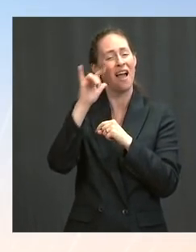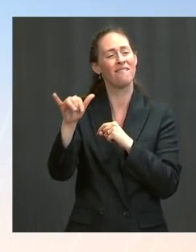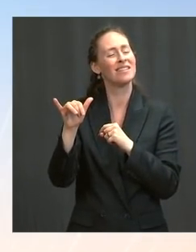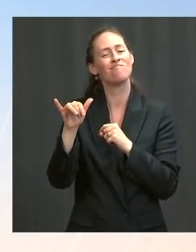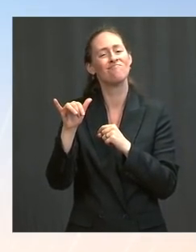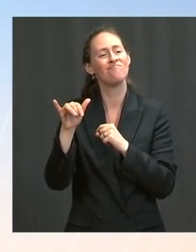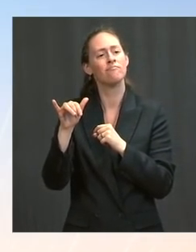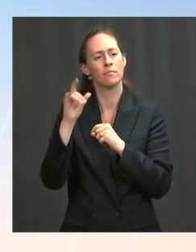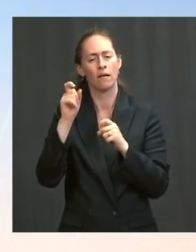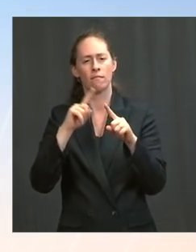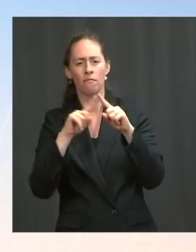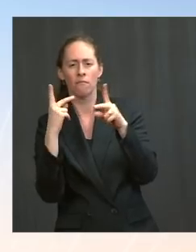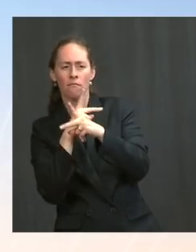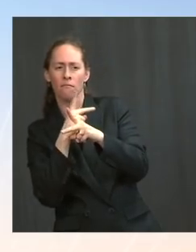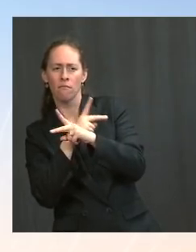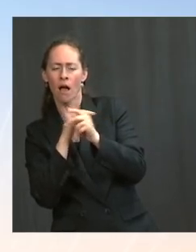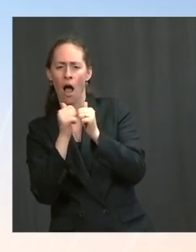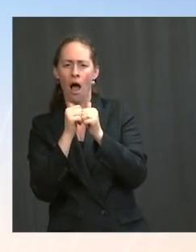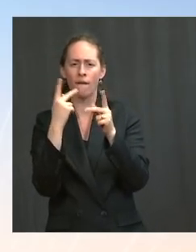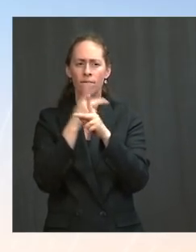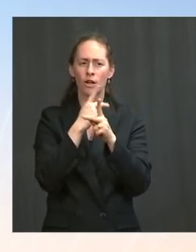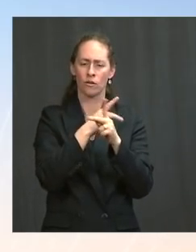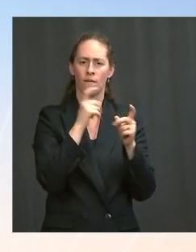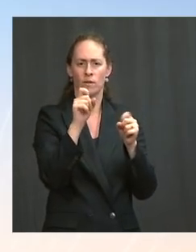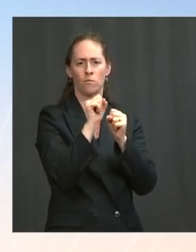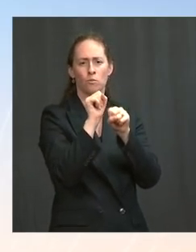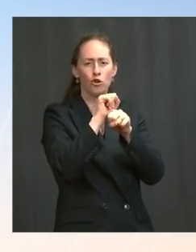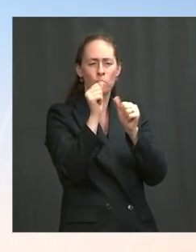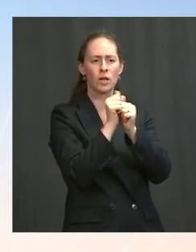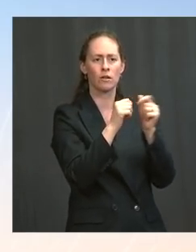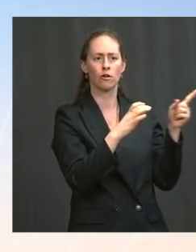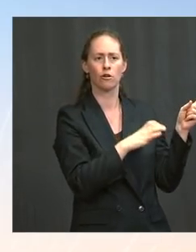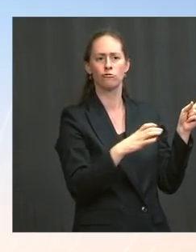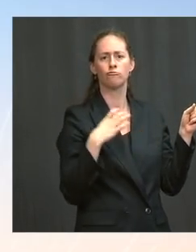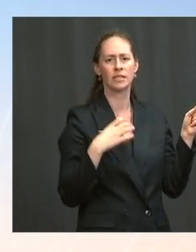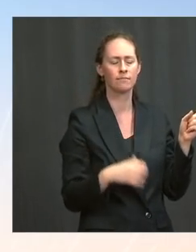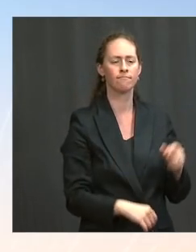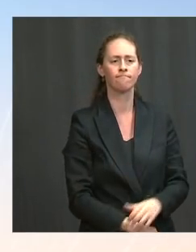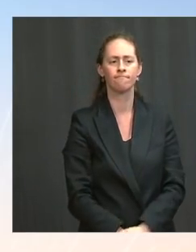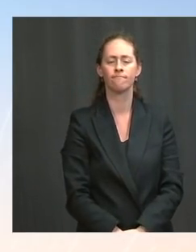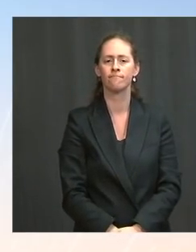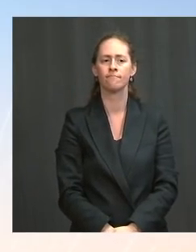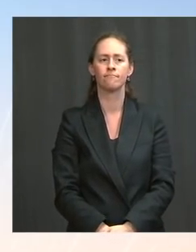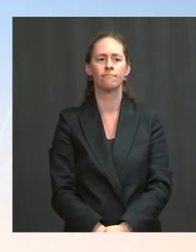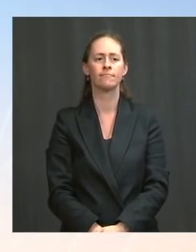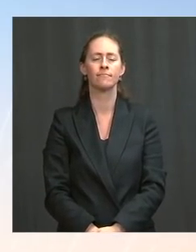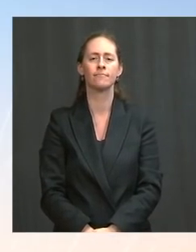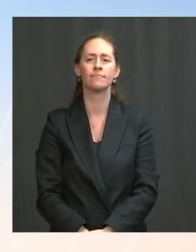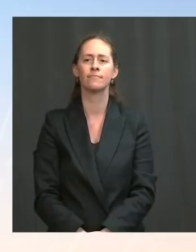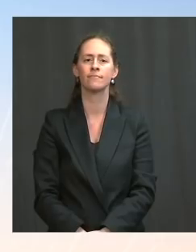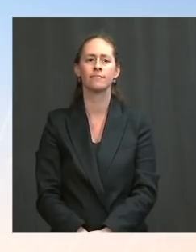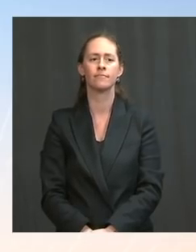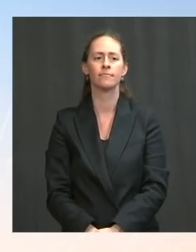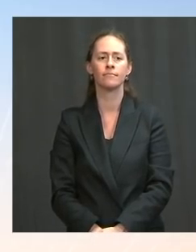to ensure that we're helping Americans across the country. Go ahead, Anita. The Press: I just wanted to follow up on the question previously about the July 4th event. Ms. Psaki: Sure.